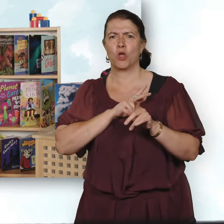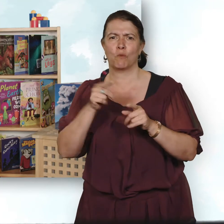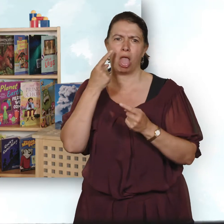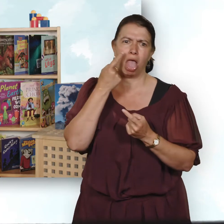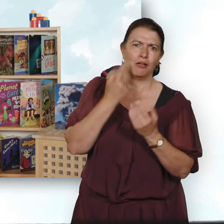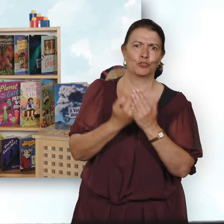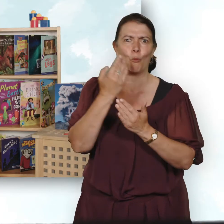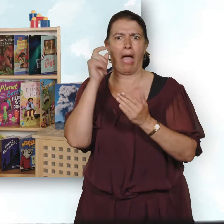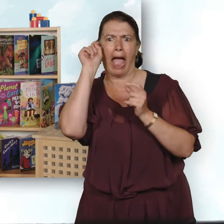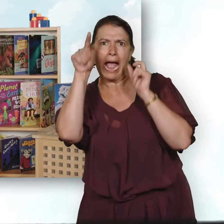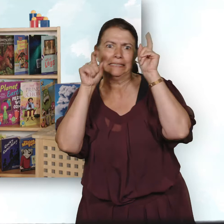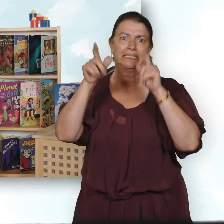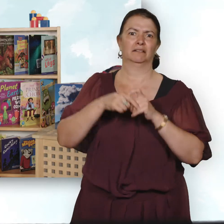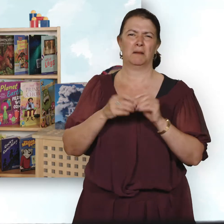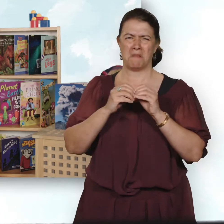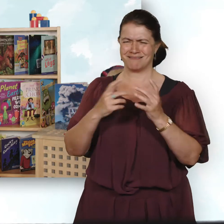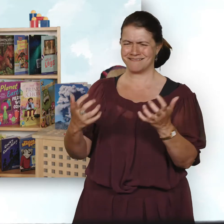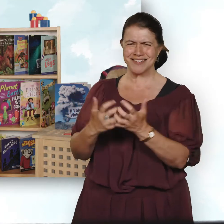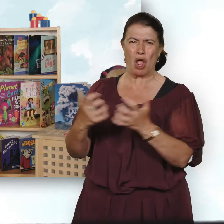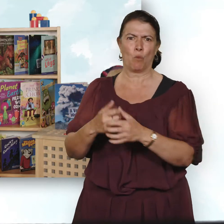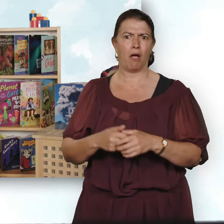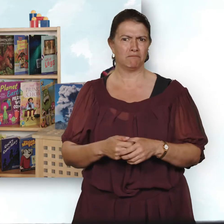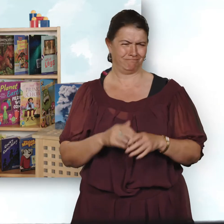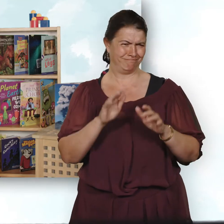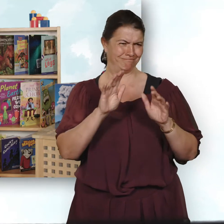“How?” sighed Billy. “We don’t have any materials.”